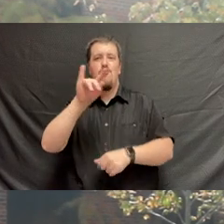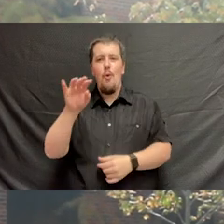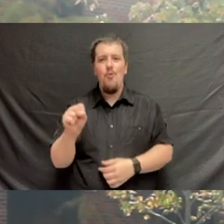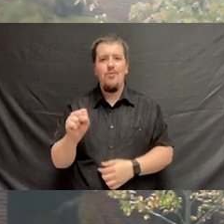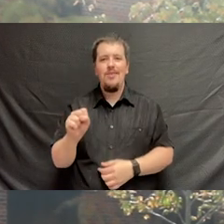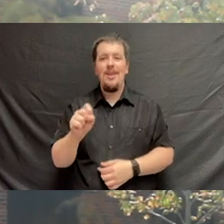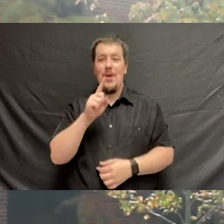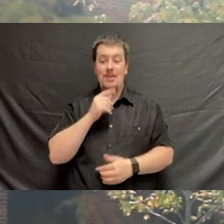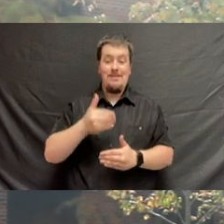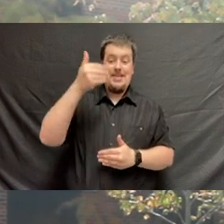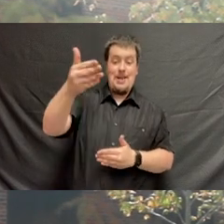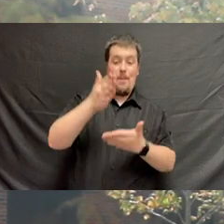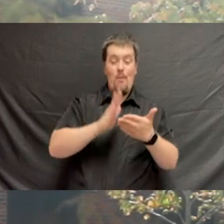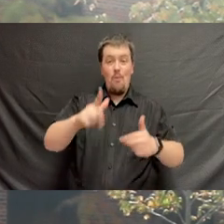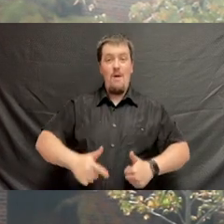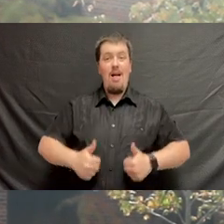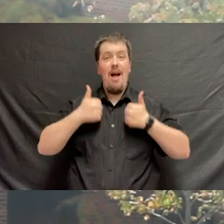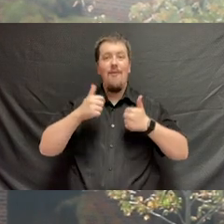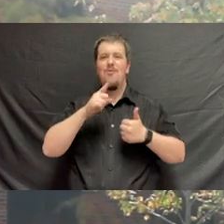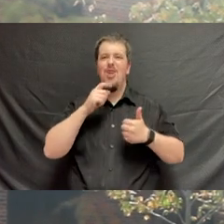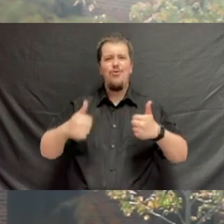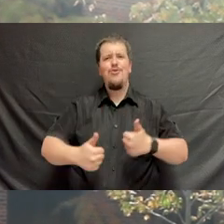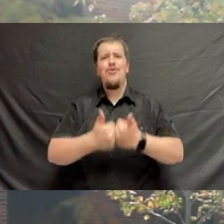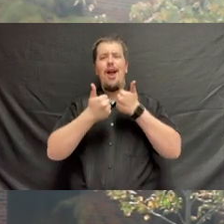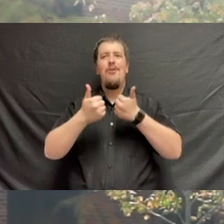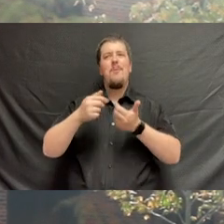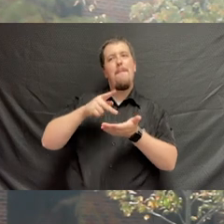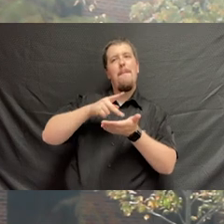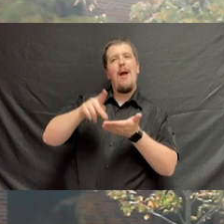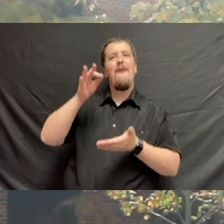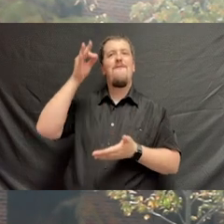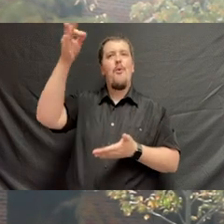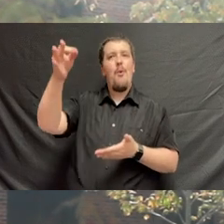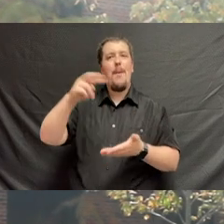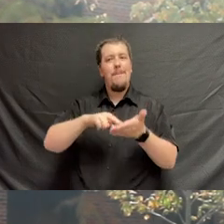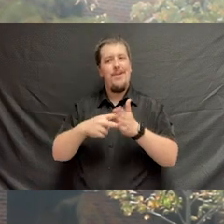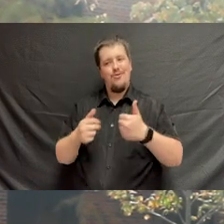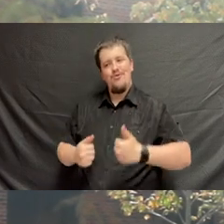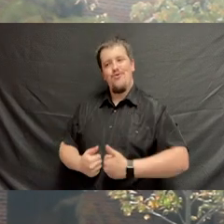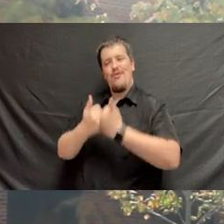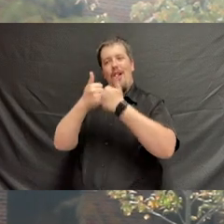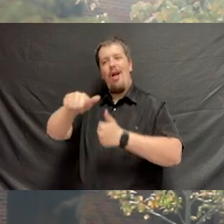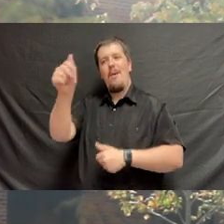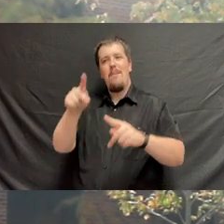As you move forward to the next chapter of life, I challenge you to pay it forward by inspiring others to follow their dreams